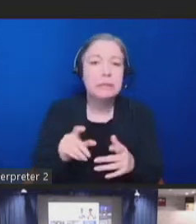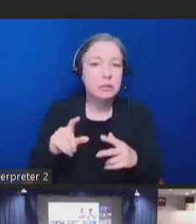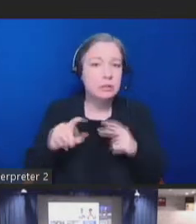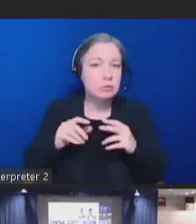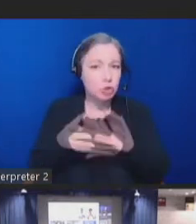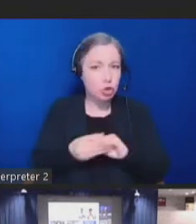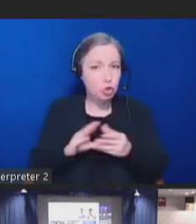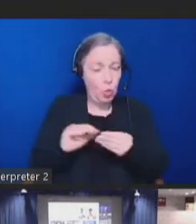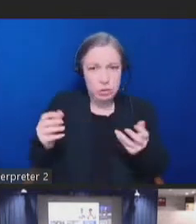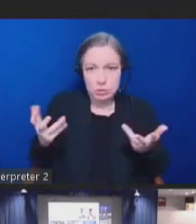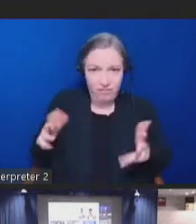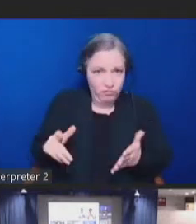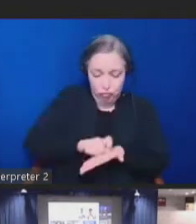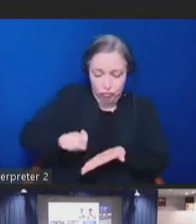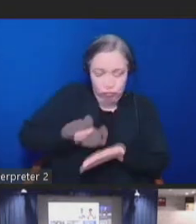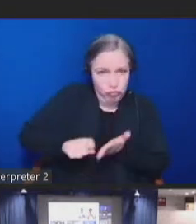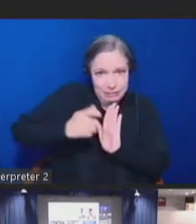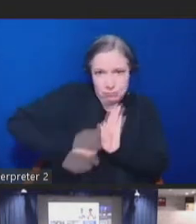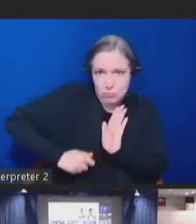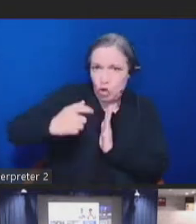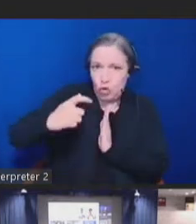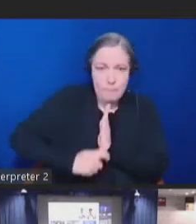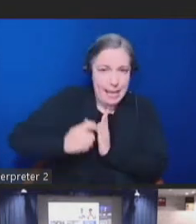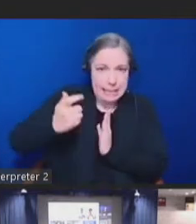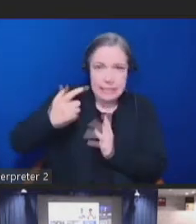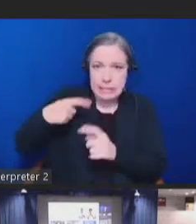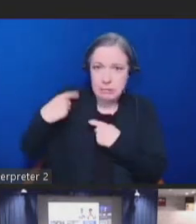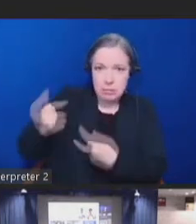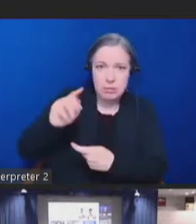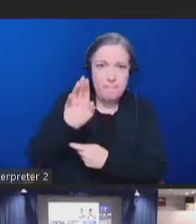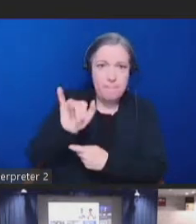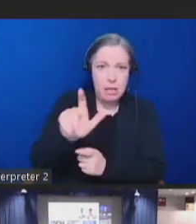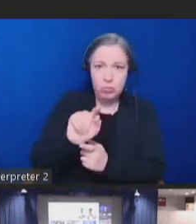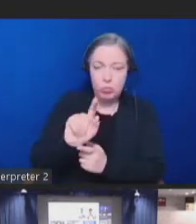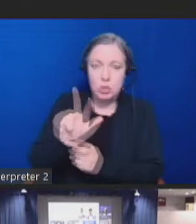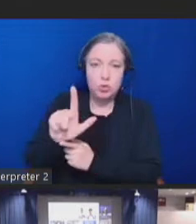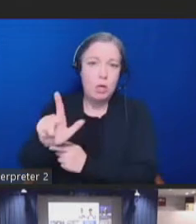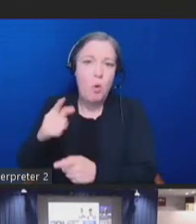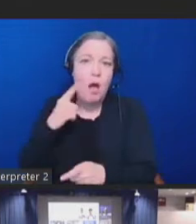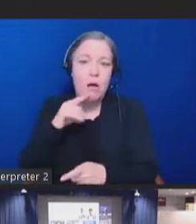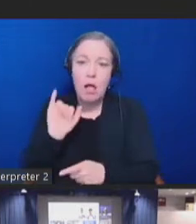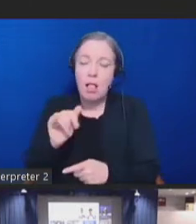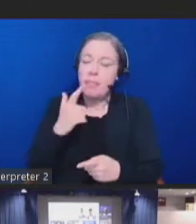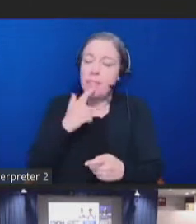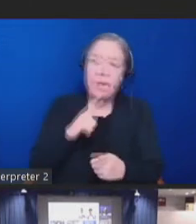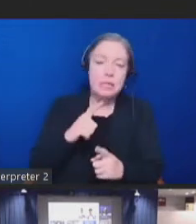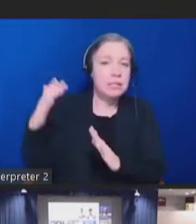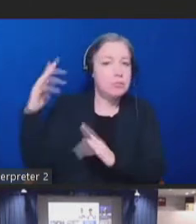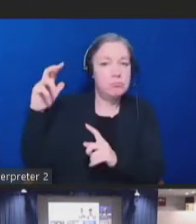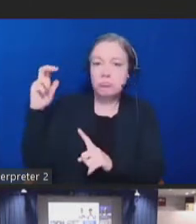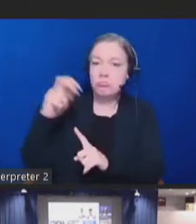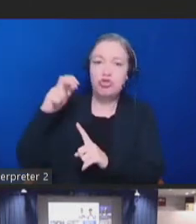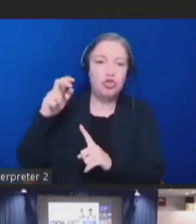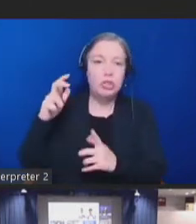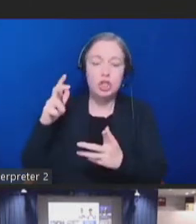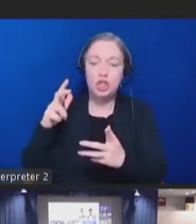doctor since May 2021. Truly, this is a crown jewel of the campaign. And we're very grateful